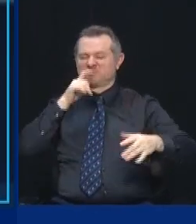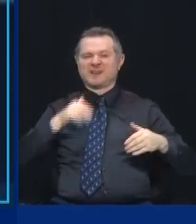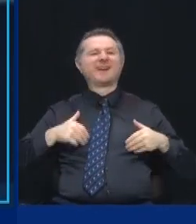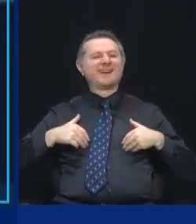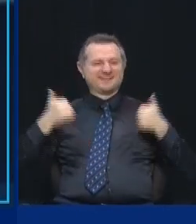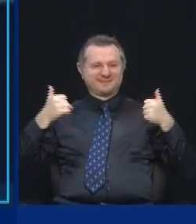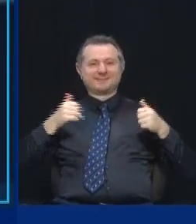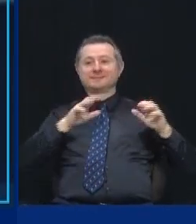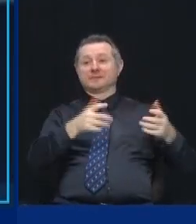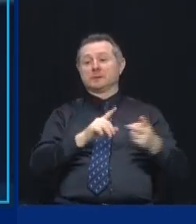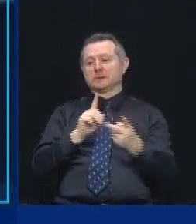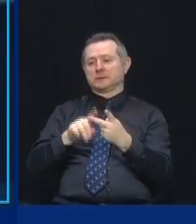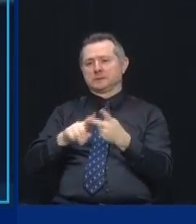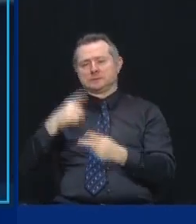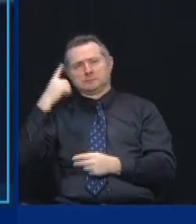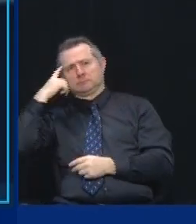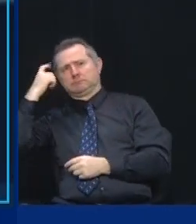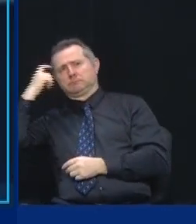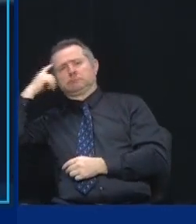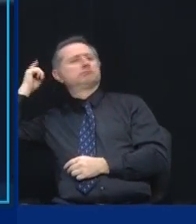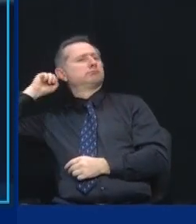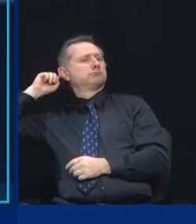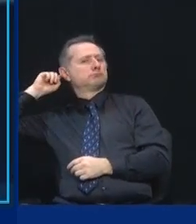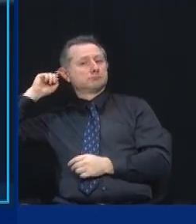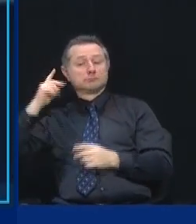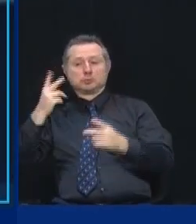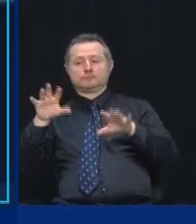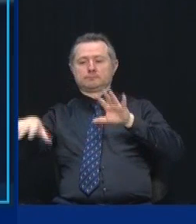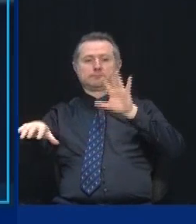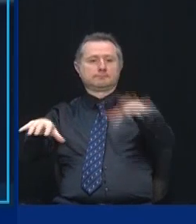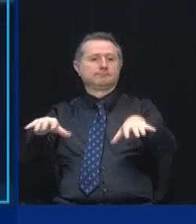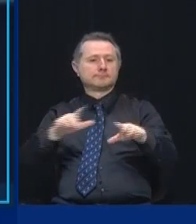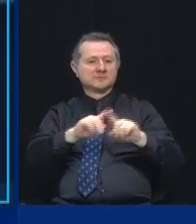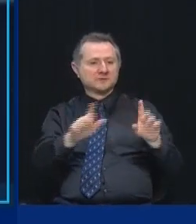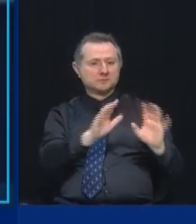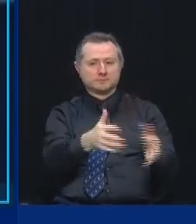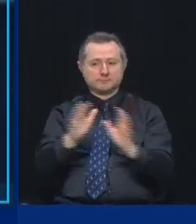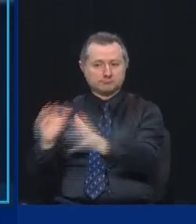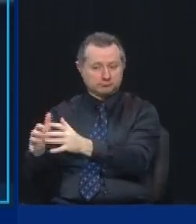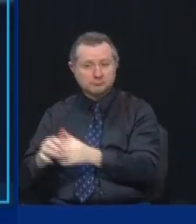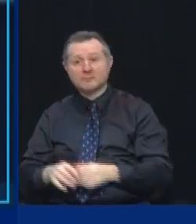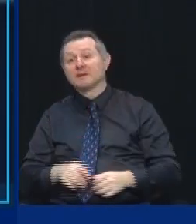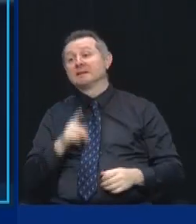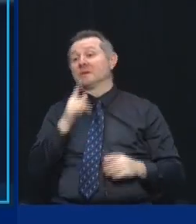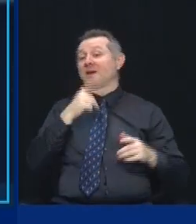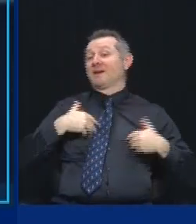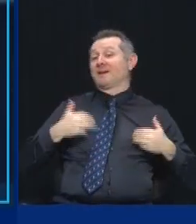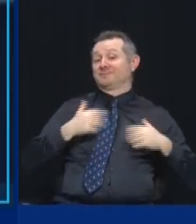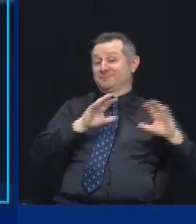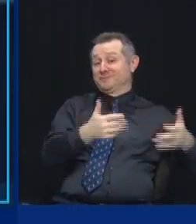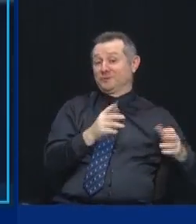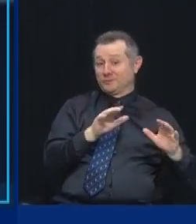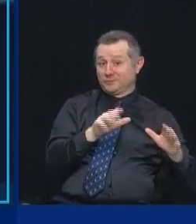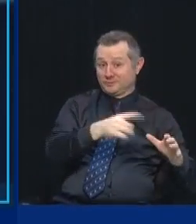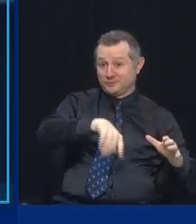THAN WE WERE? WHO ARE THE ONES WE'RE TARGETING ON THE VACCINATION? YOUTHFUL AND THE DOUBTFUL.